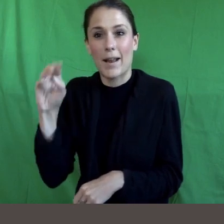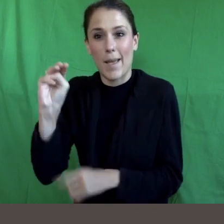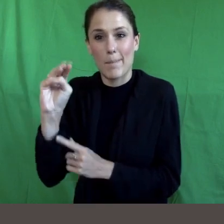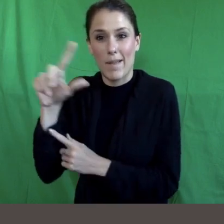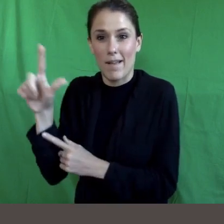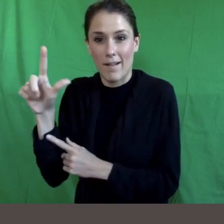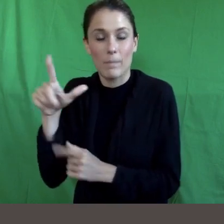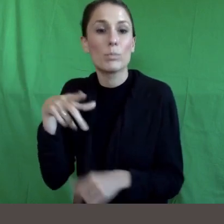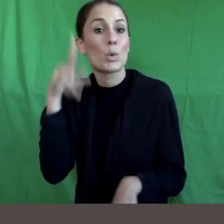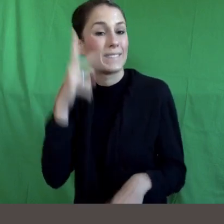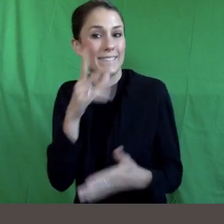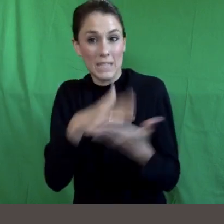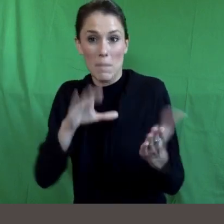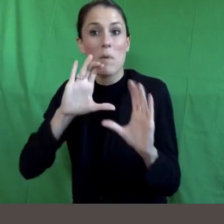You can see some of our courses on the screen.